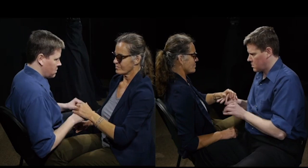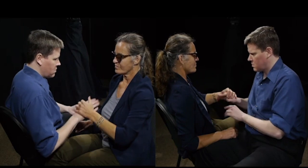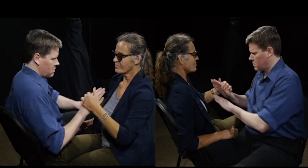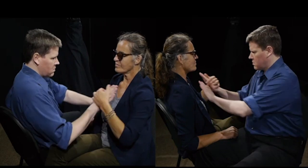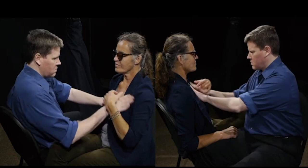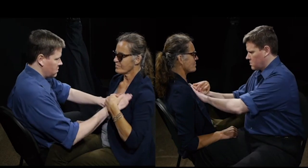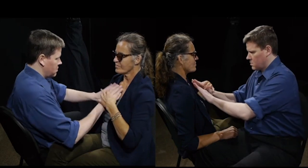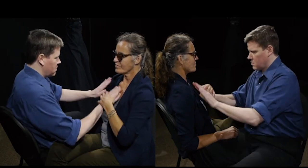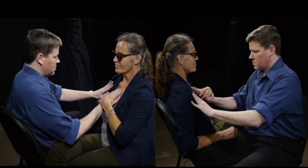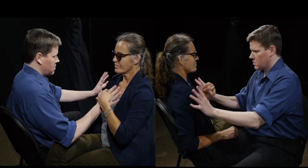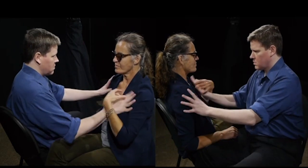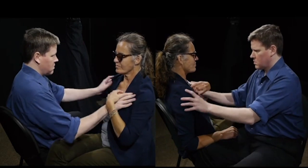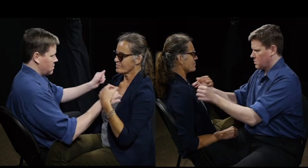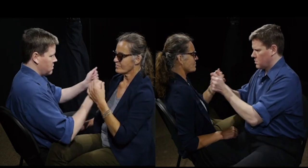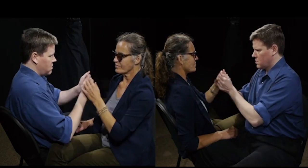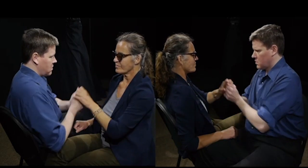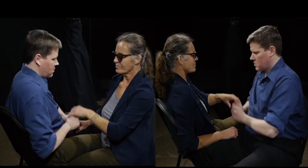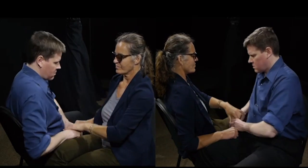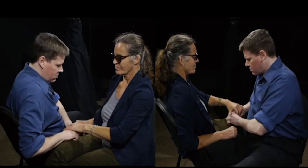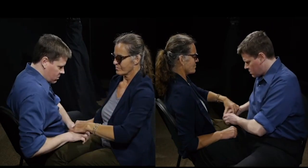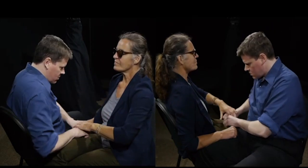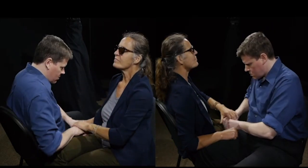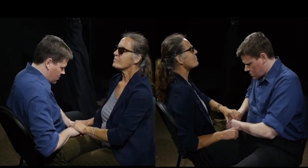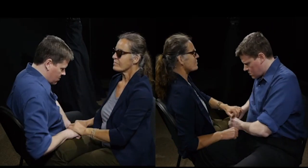some intriguing things about Protactile language.